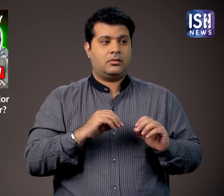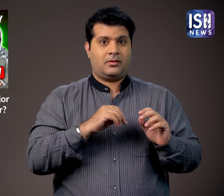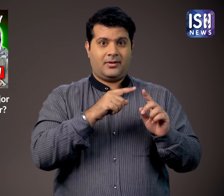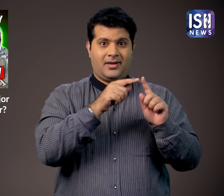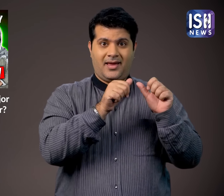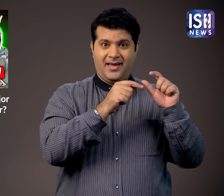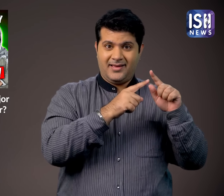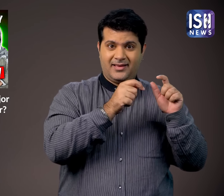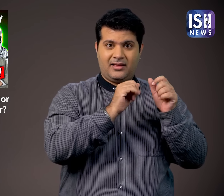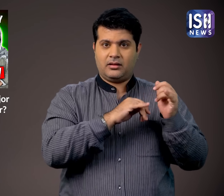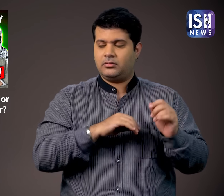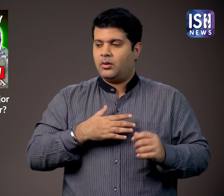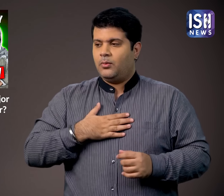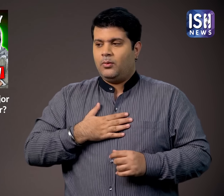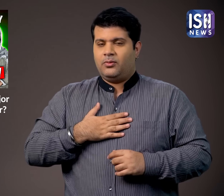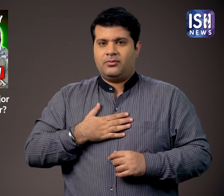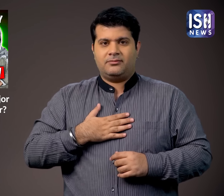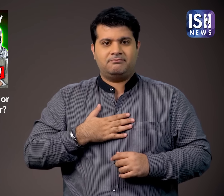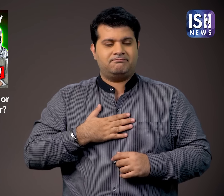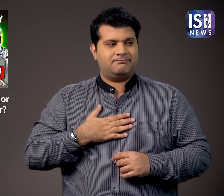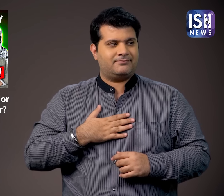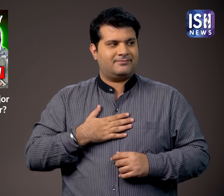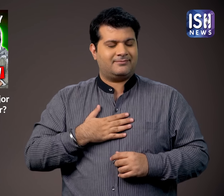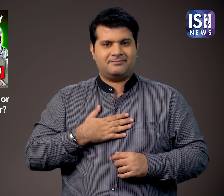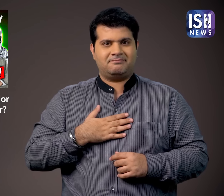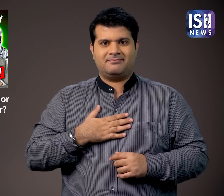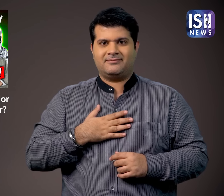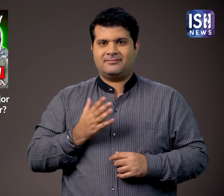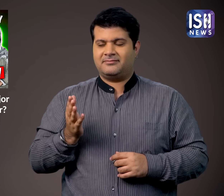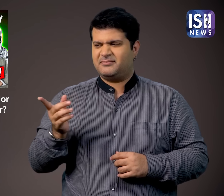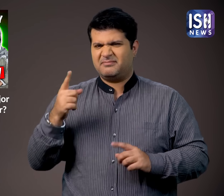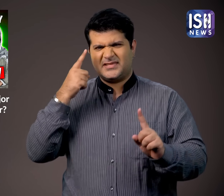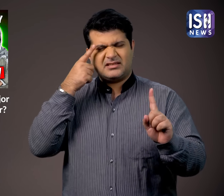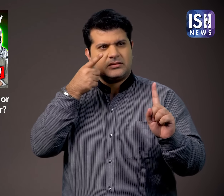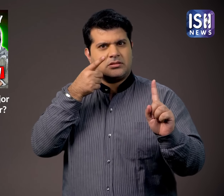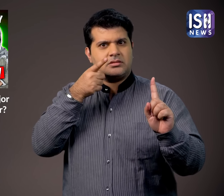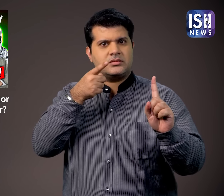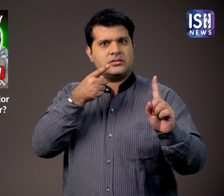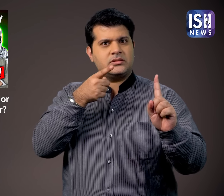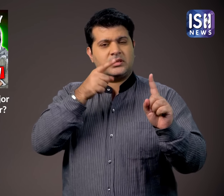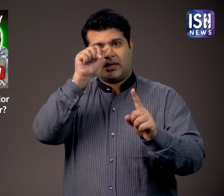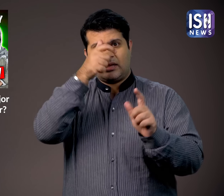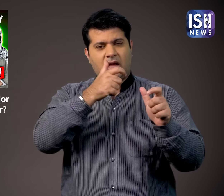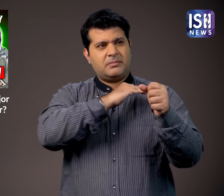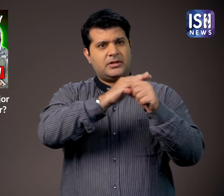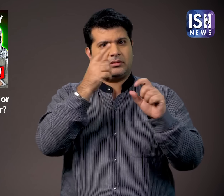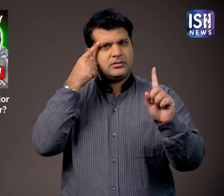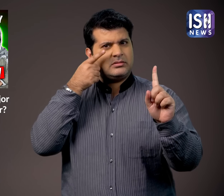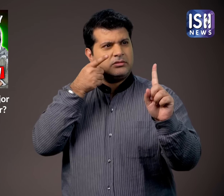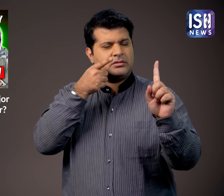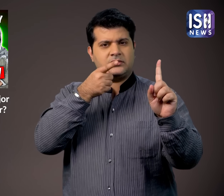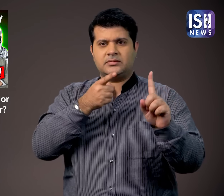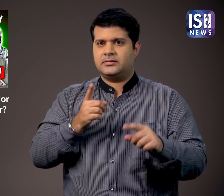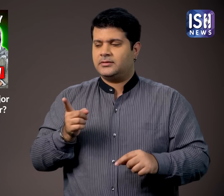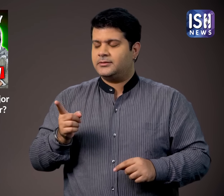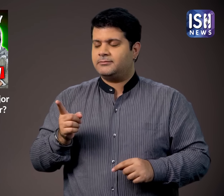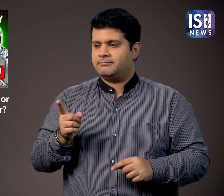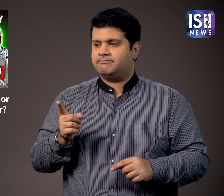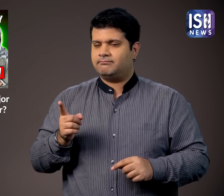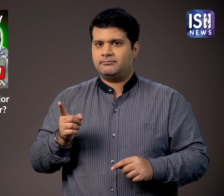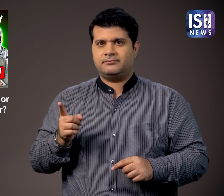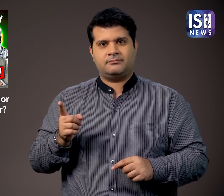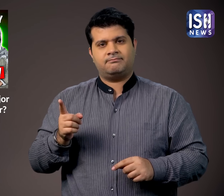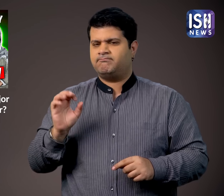Torara and Sabzar were impressed by his determination to seek revenge against the Indian Army.